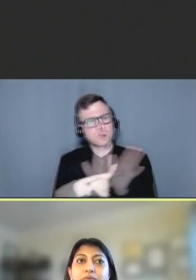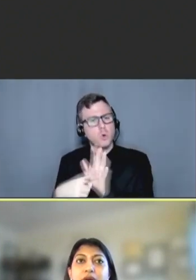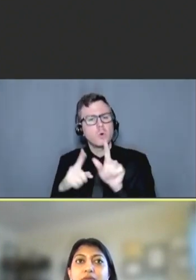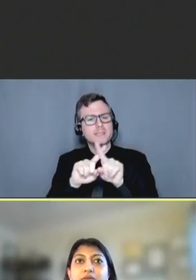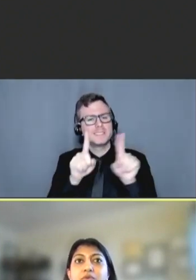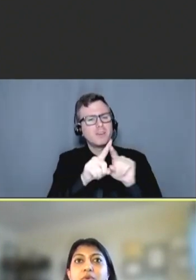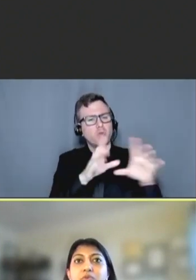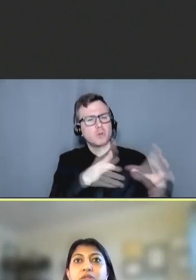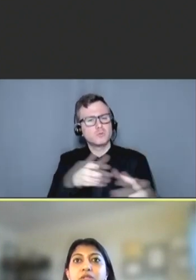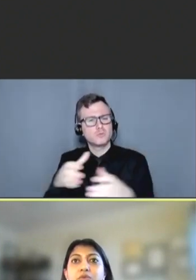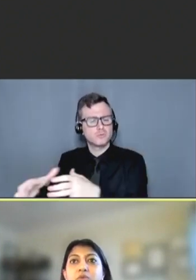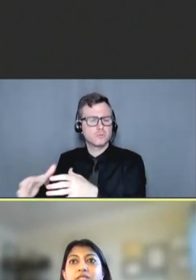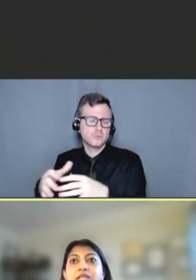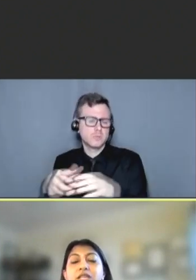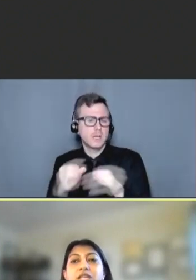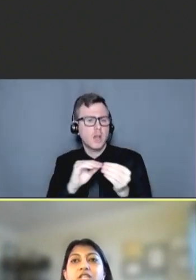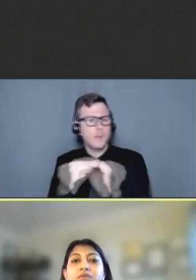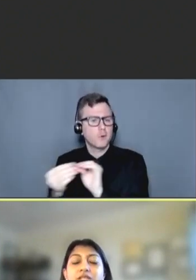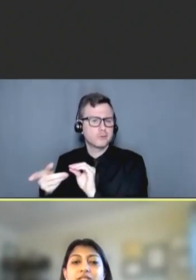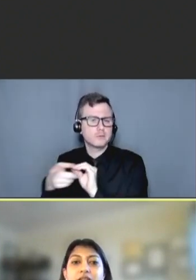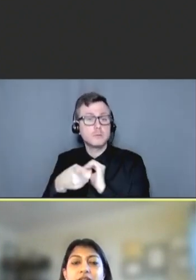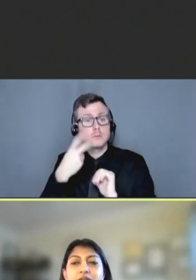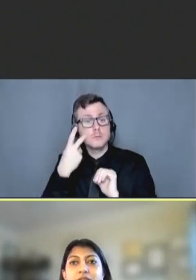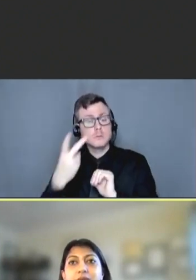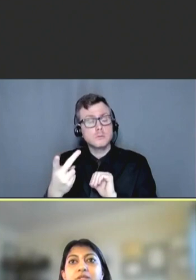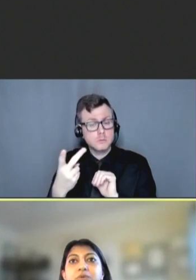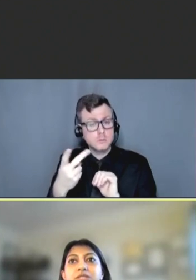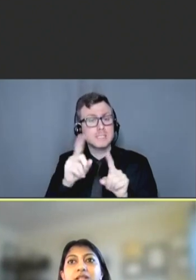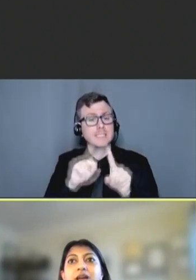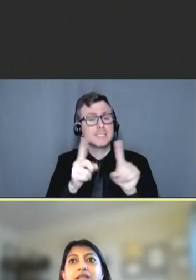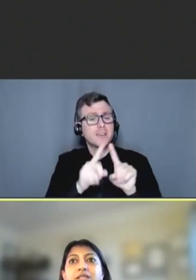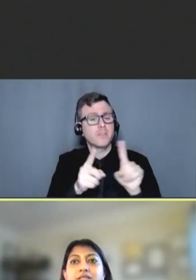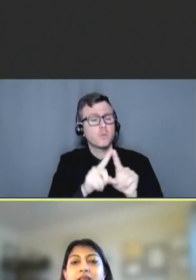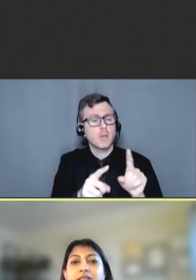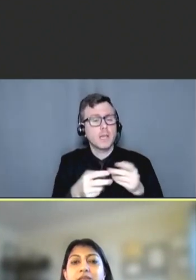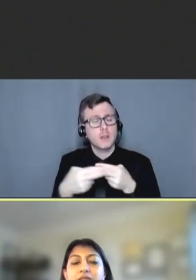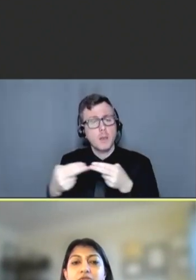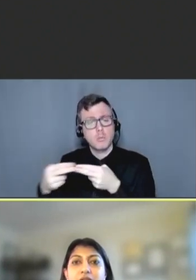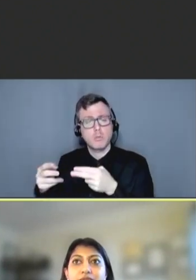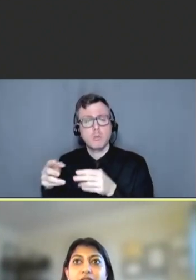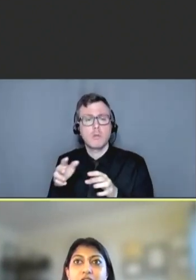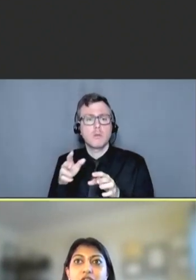So, what we will see in each of these subsequent slides is that there'll be a stratification